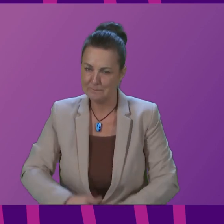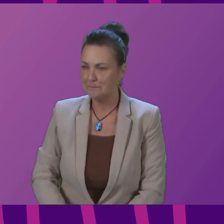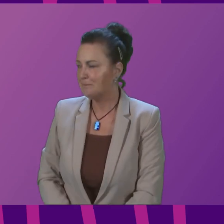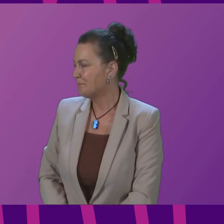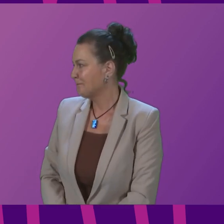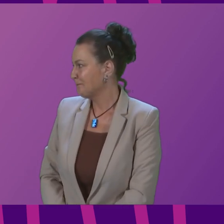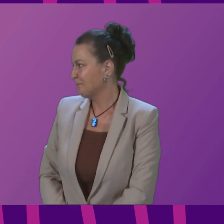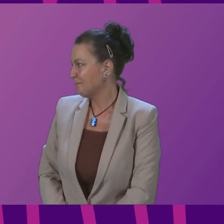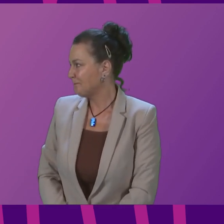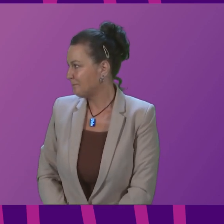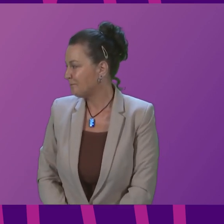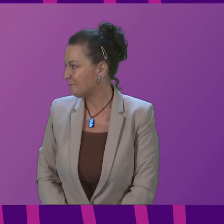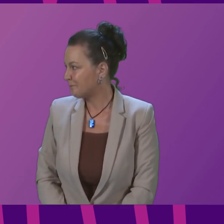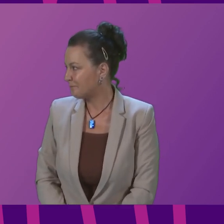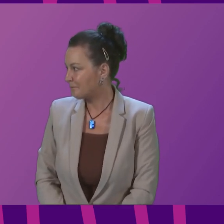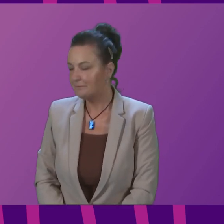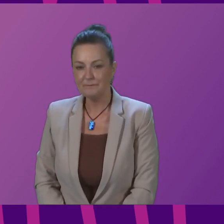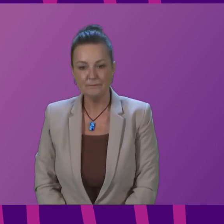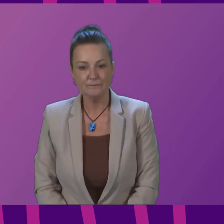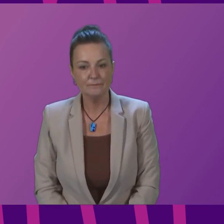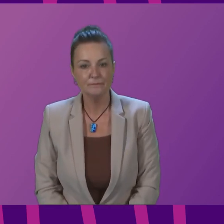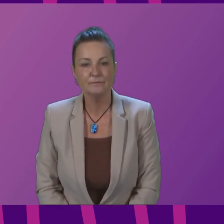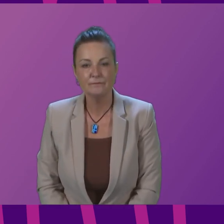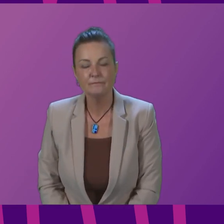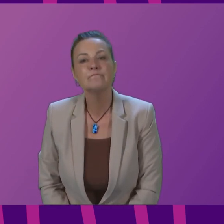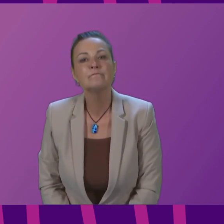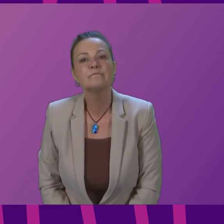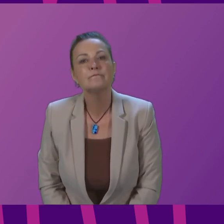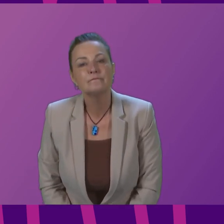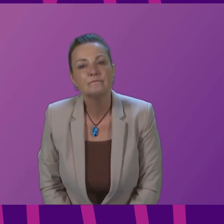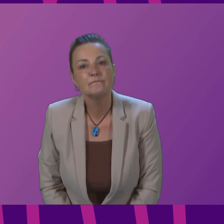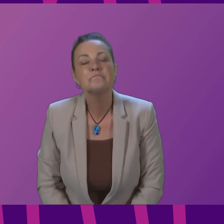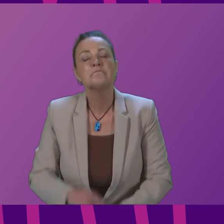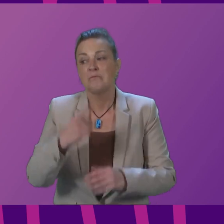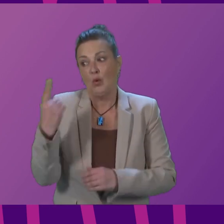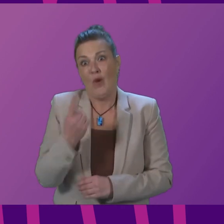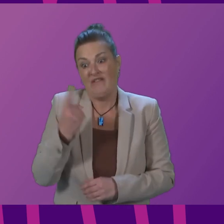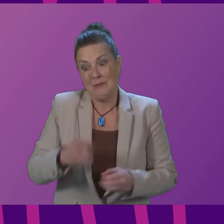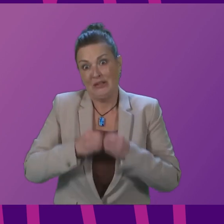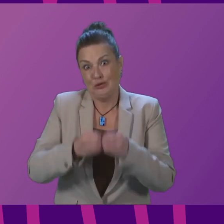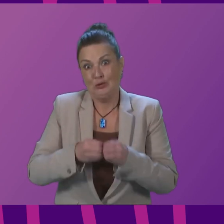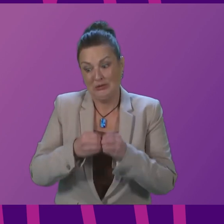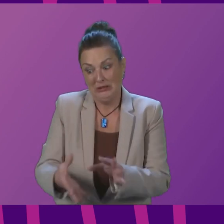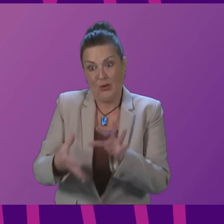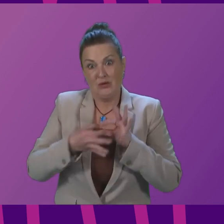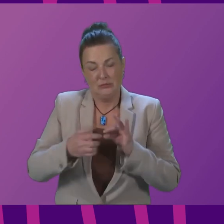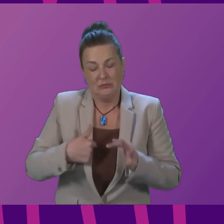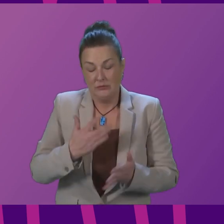I have been contacted by many students who feel sick with worry because of the decision